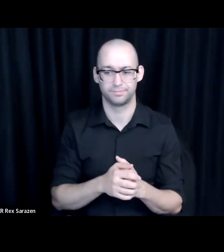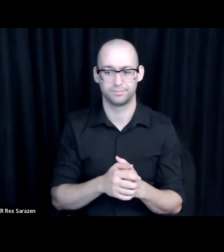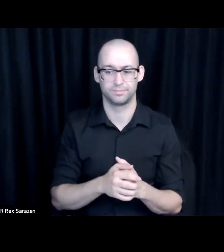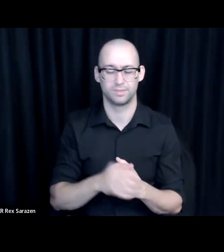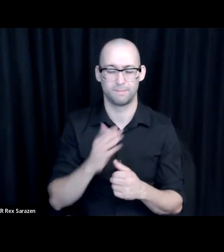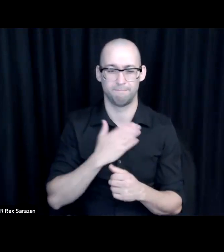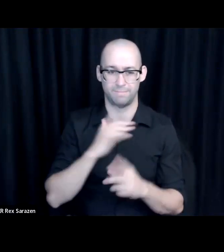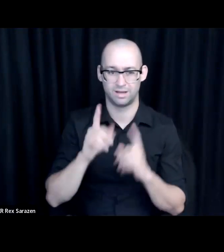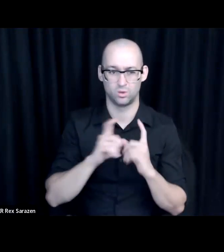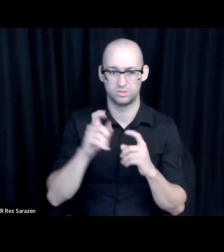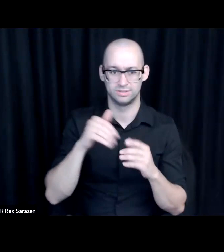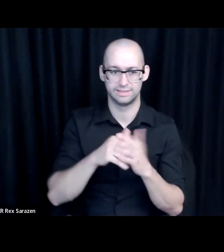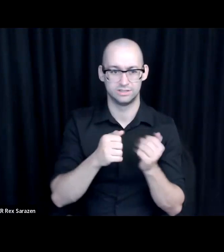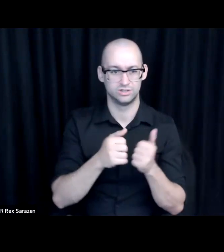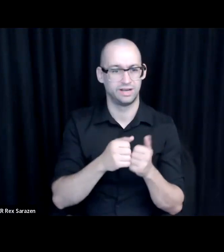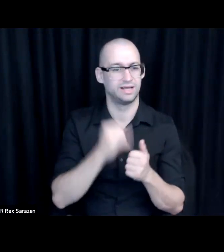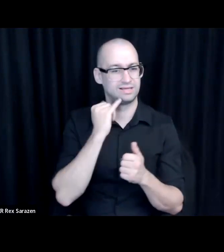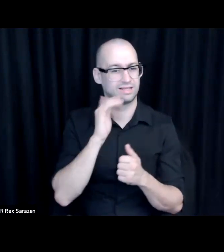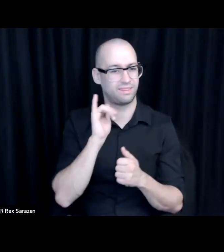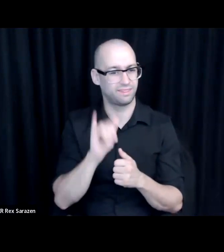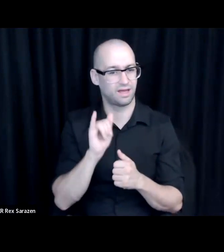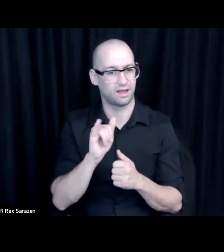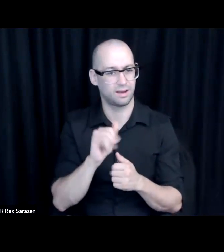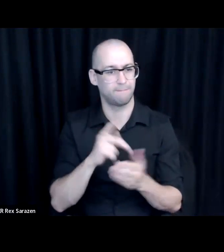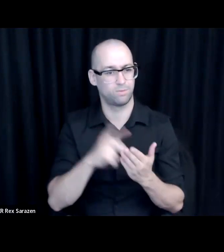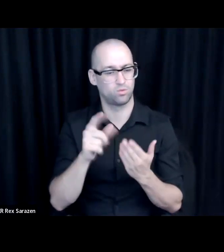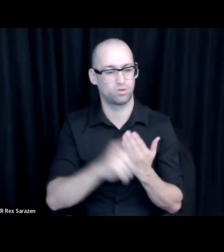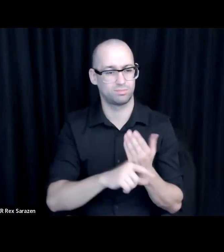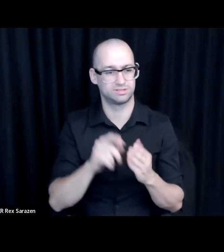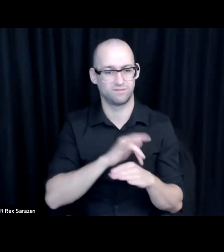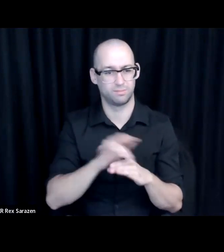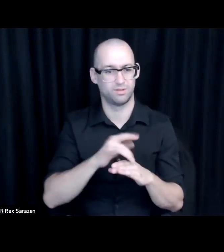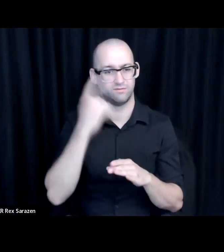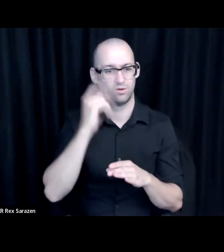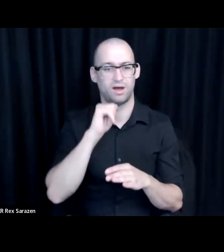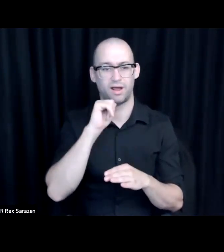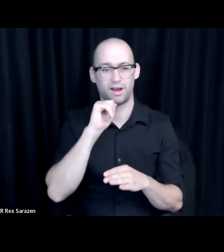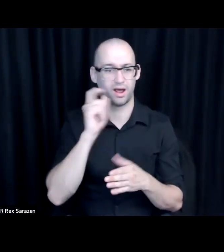are these programs available to non recognized groups here in the state of California? Because